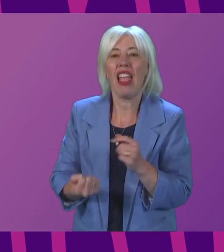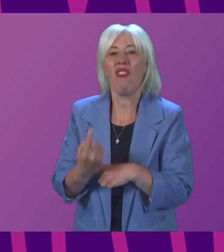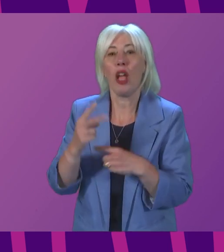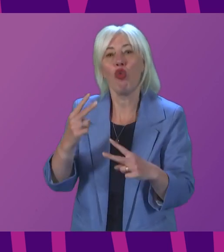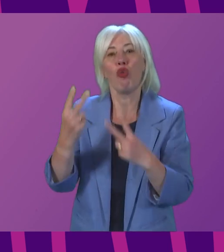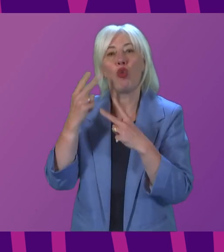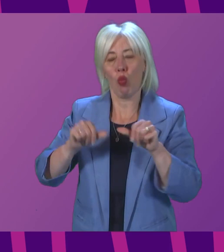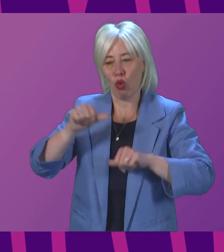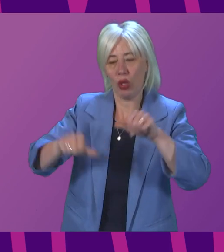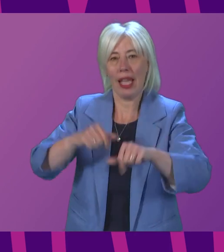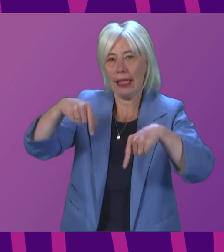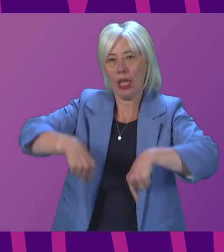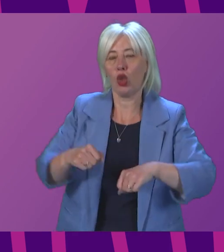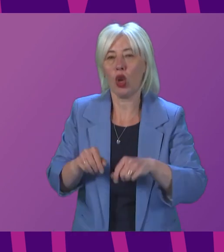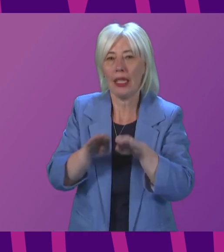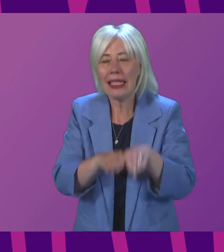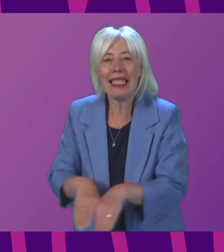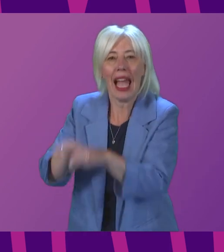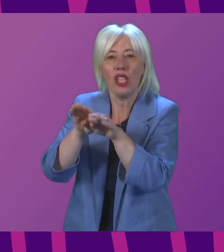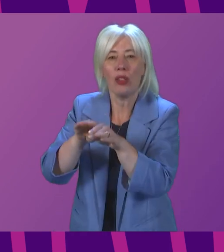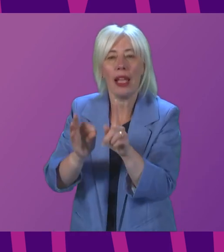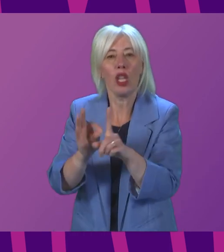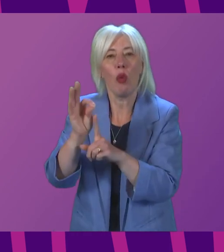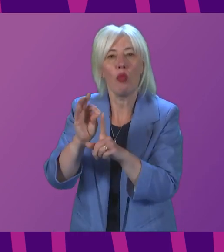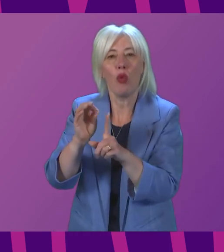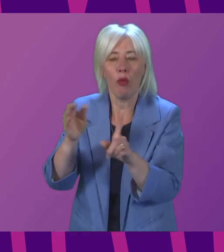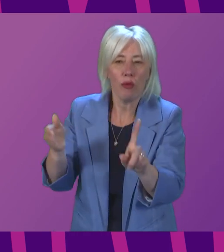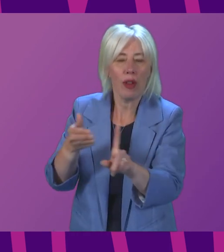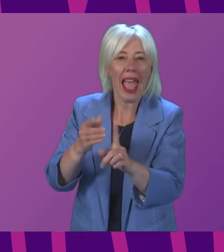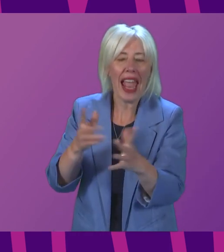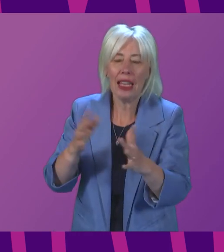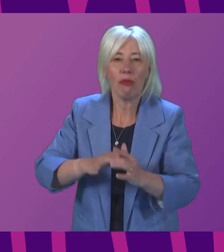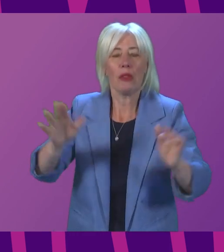Scotland”, which will standardise and improve approaches to the review of any adverse events in maternity.